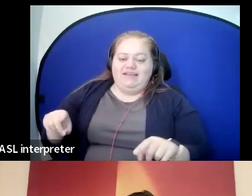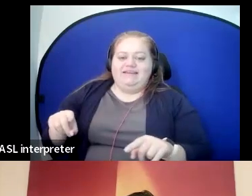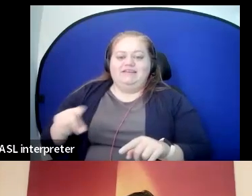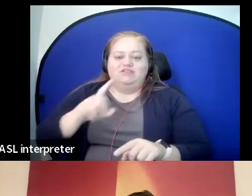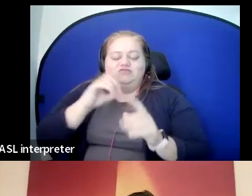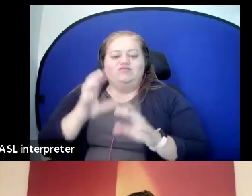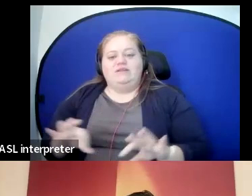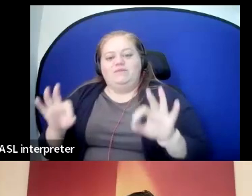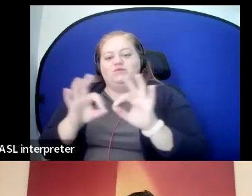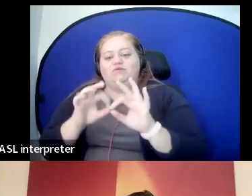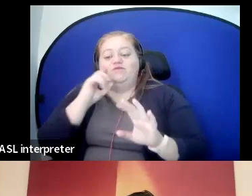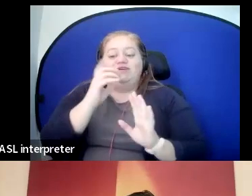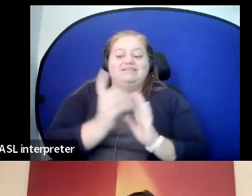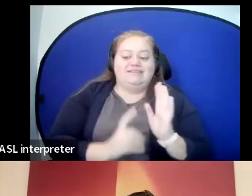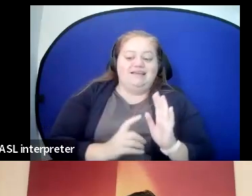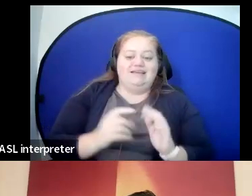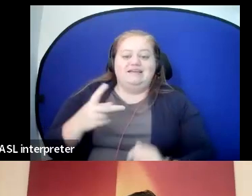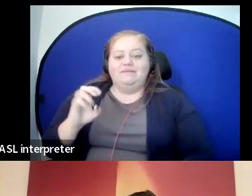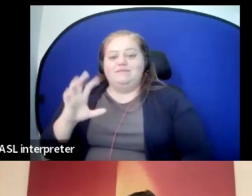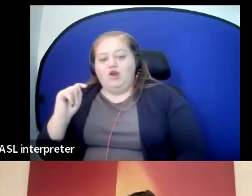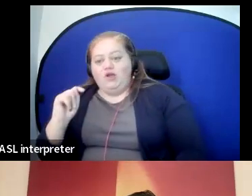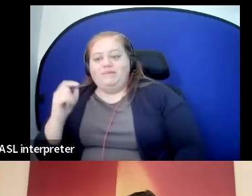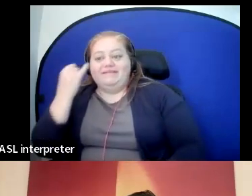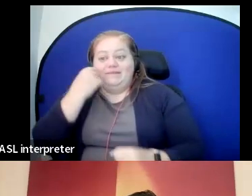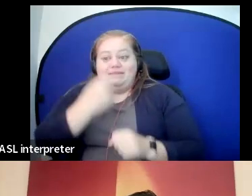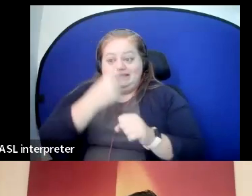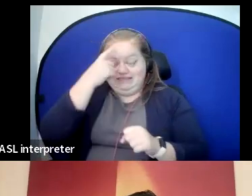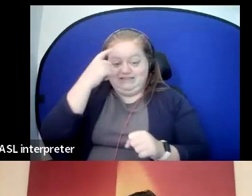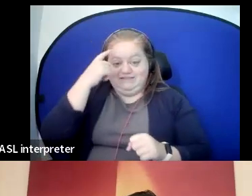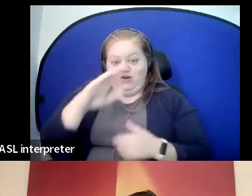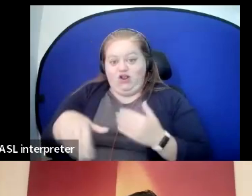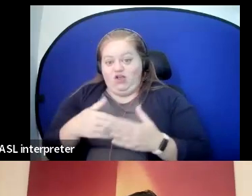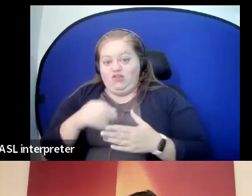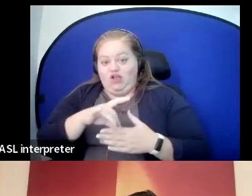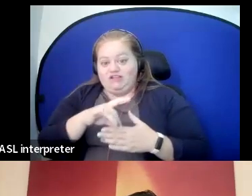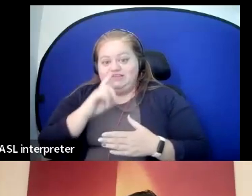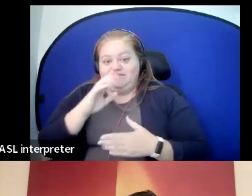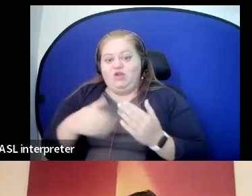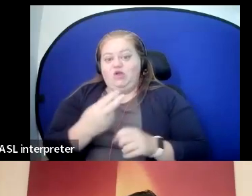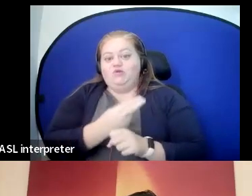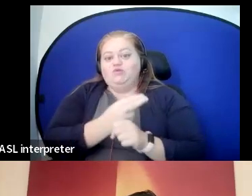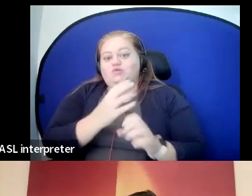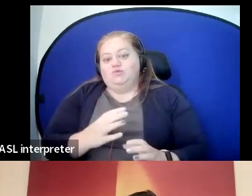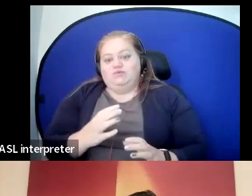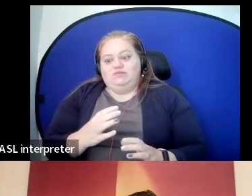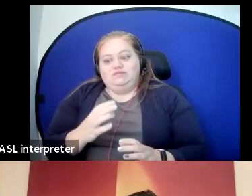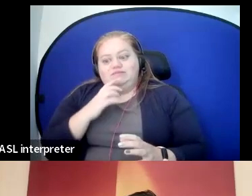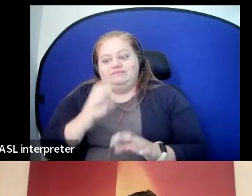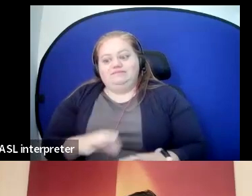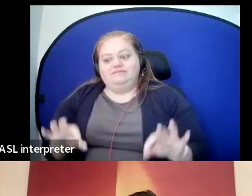like whether the content makes sense for this range of users. I was actually yesterday running a series of interviews